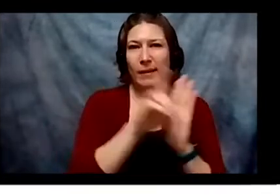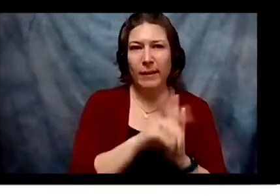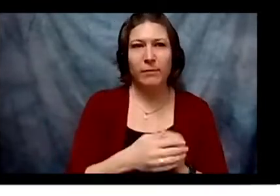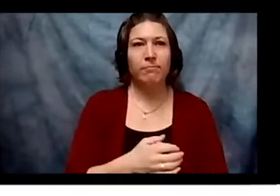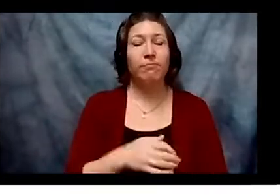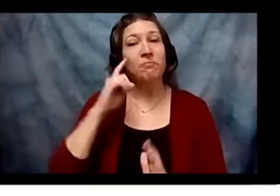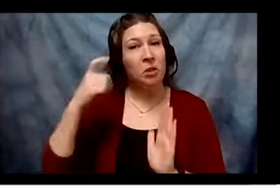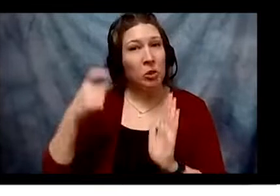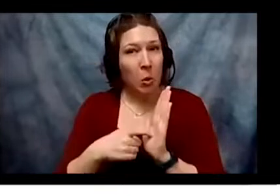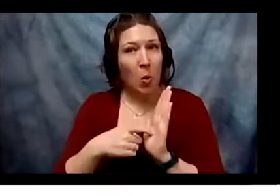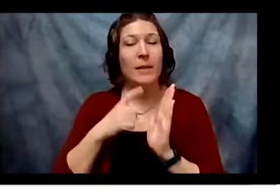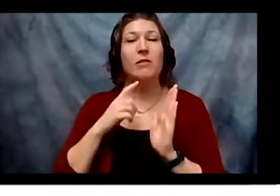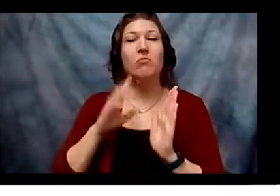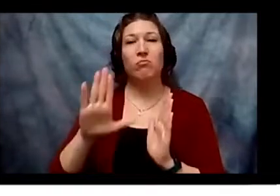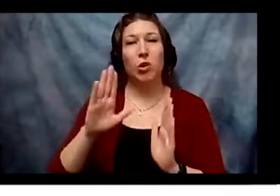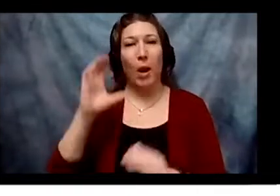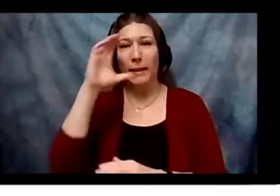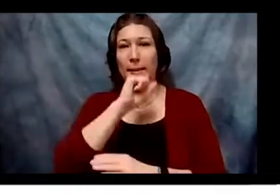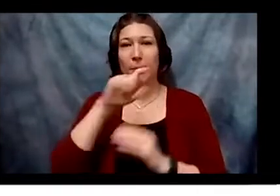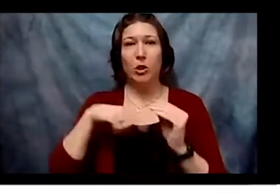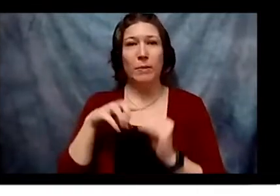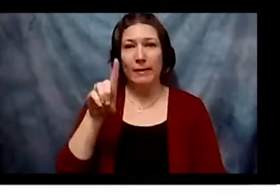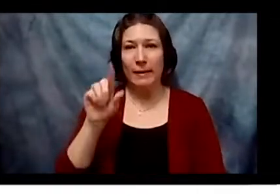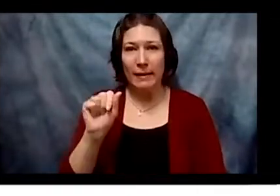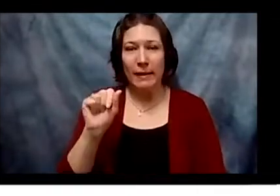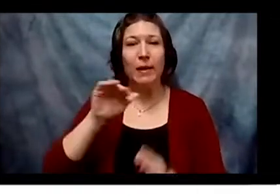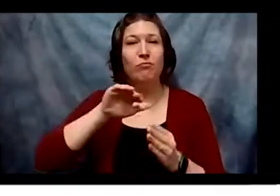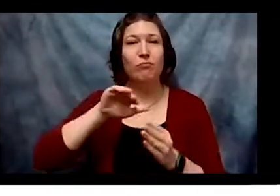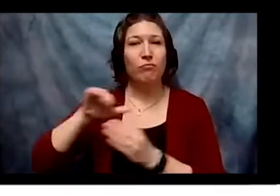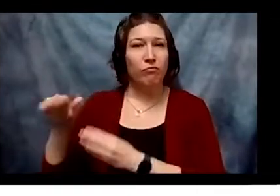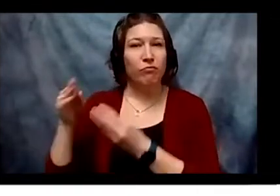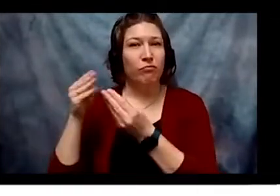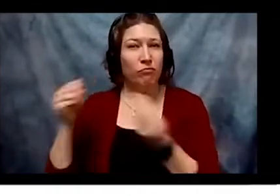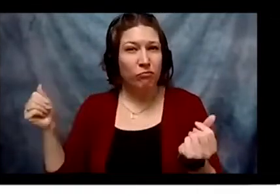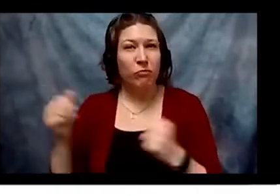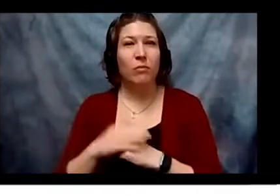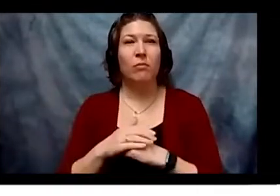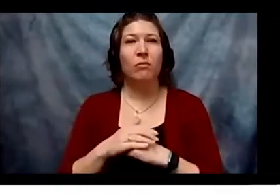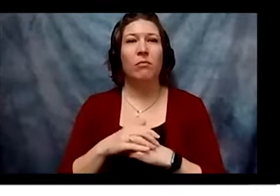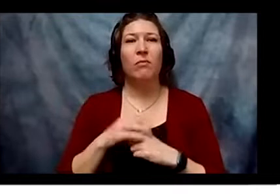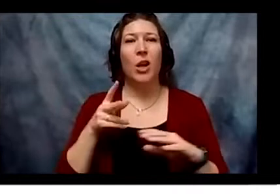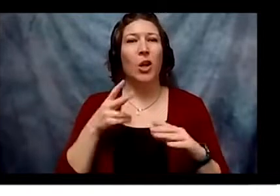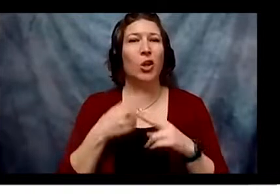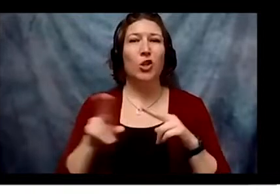aside assumptions about disability. Slow down your shortcuts. Question why things